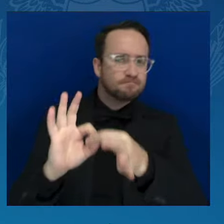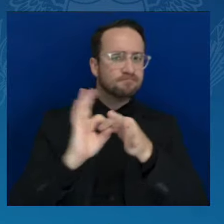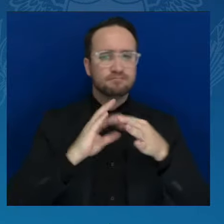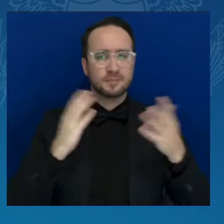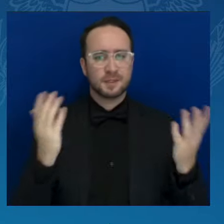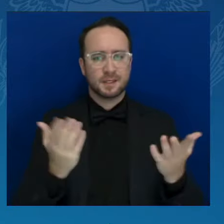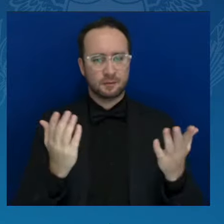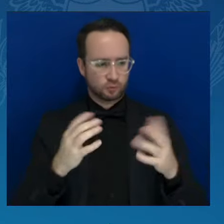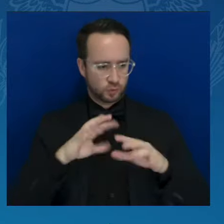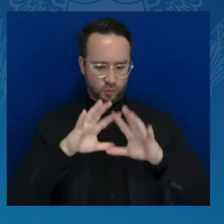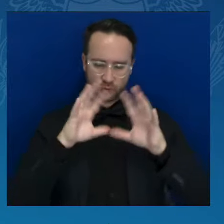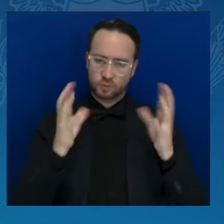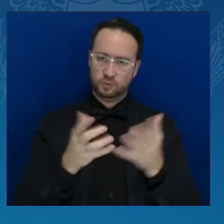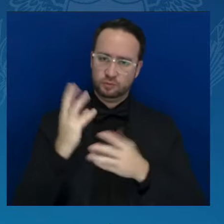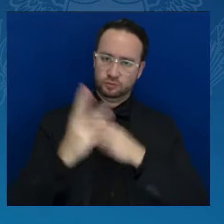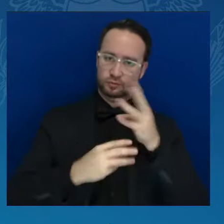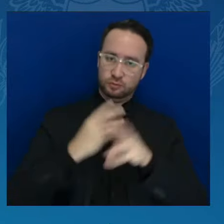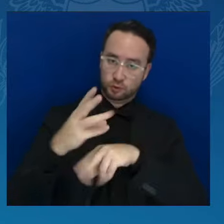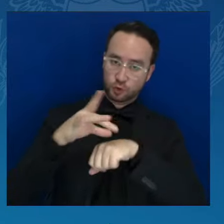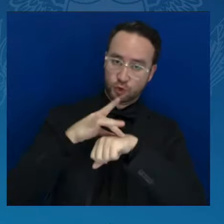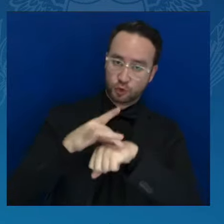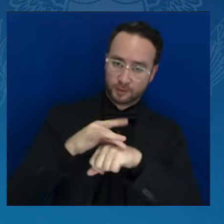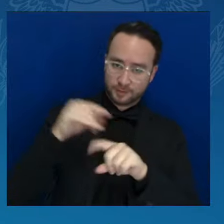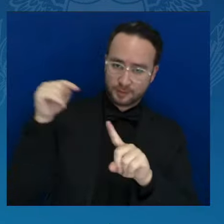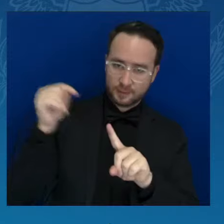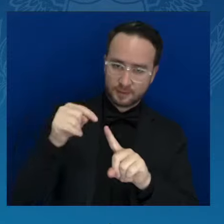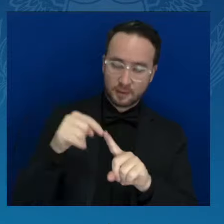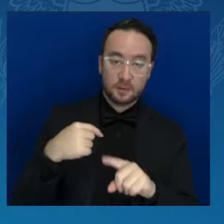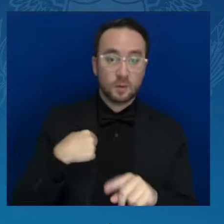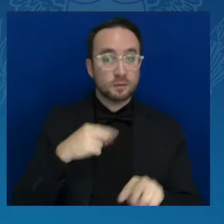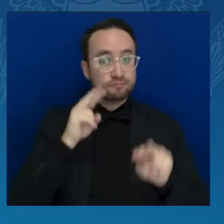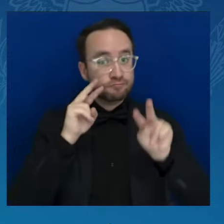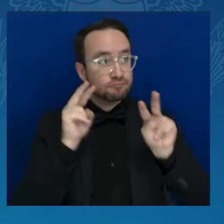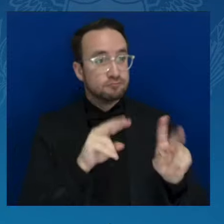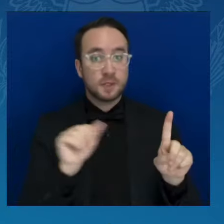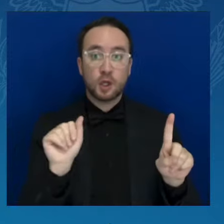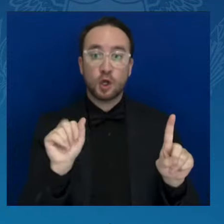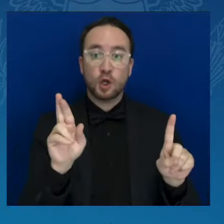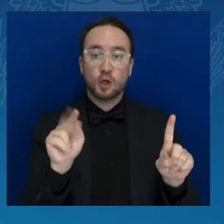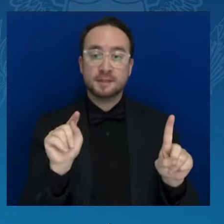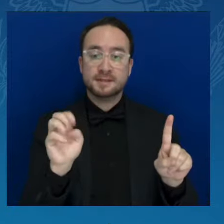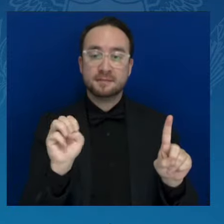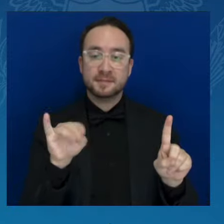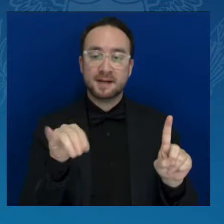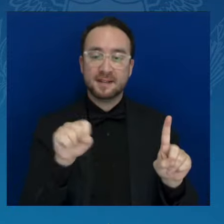It is now my distinct honor to introduce a champion for global alliances and breaking barriers